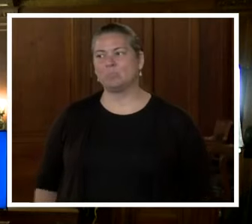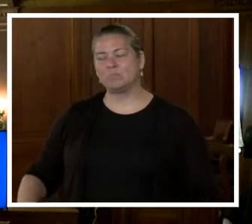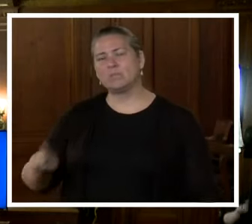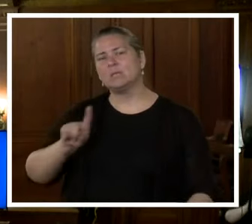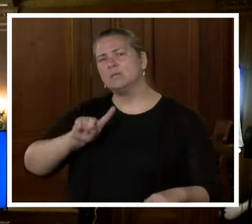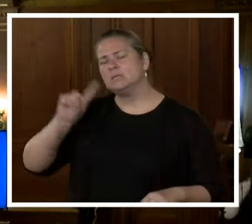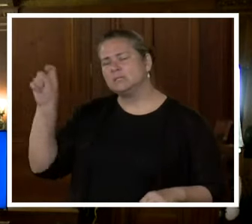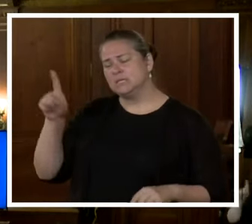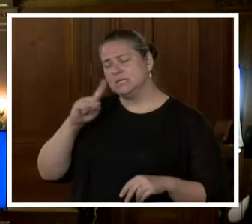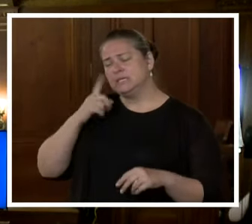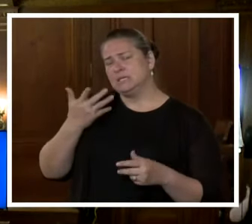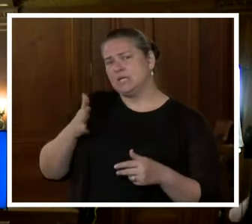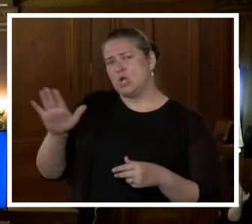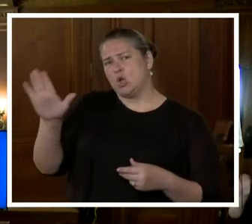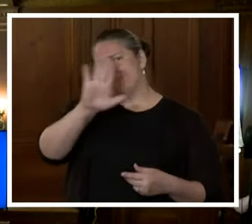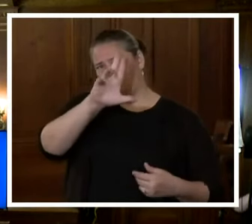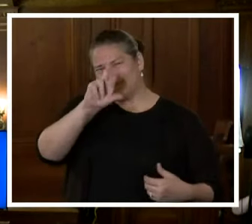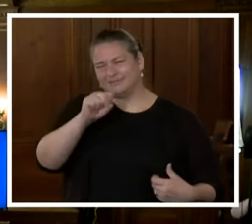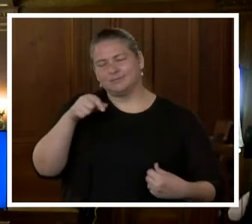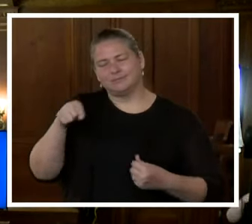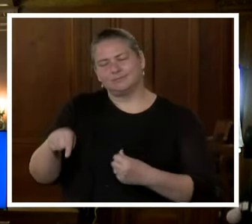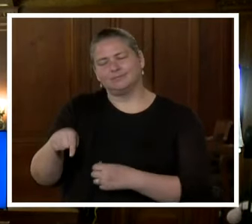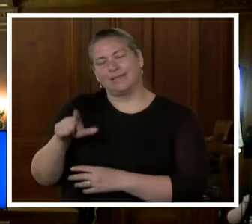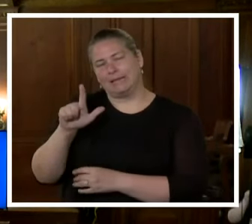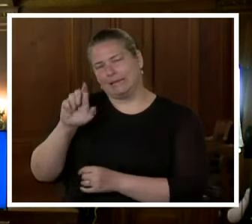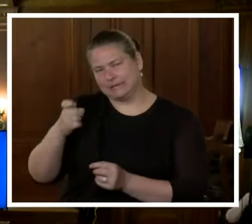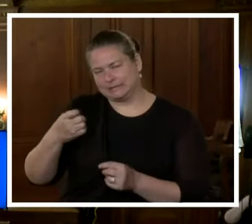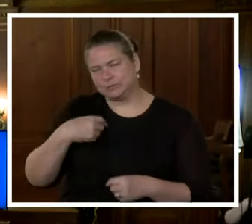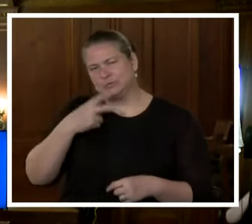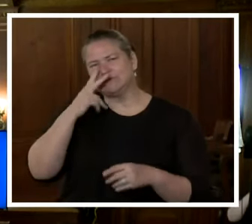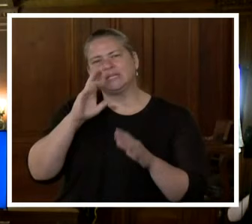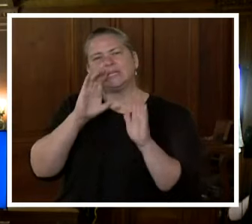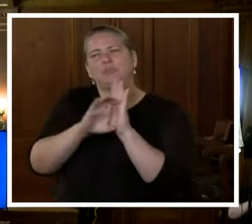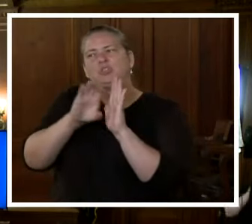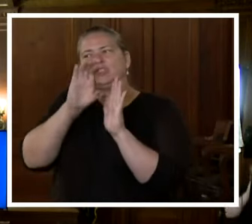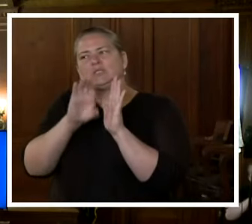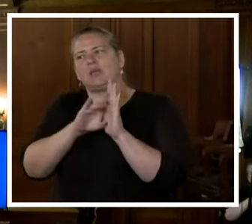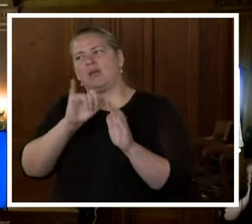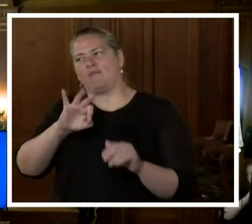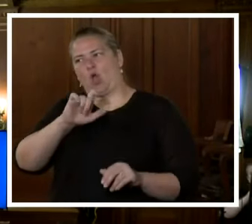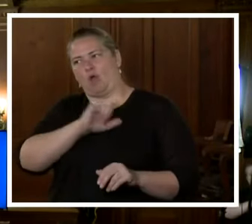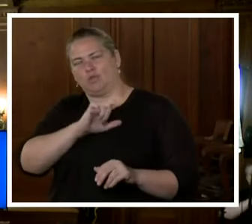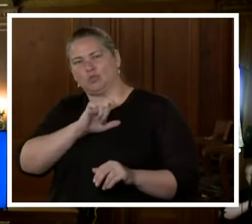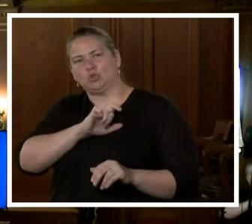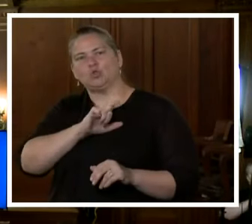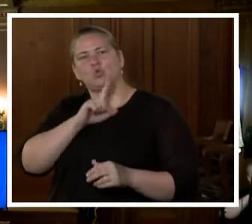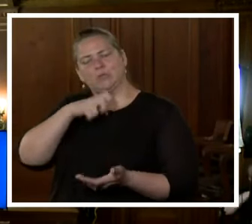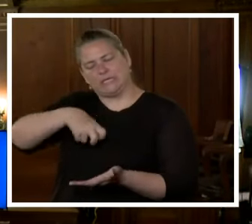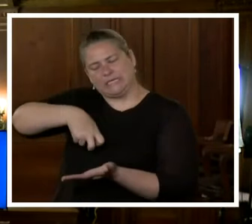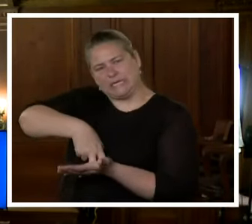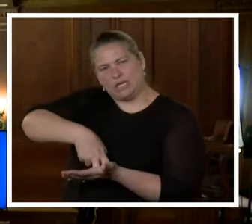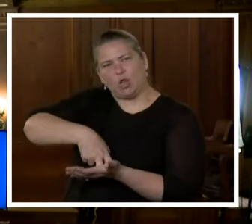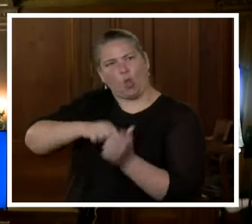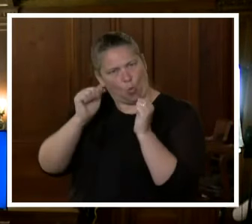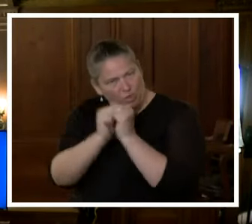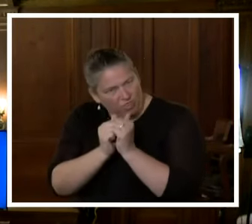ON EQUALITY, AND I THINK THAT'S WHAT YOU'LL SEE GOING FORWARD.